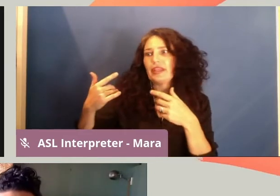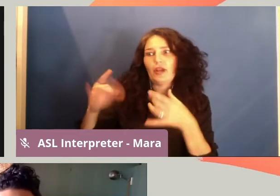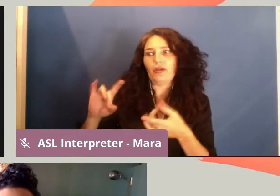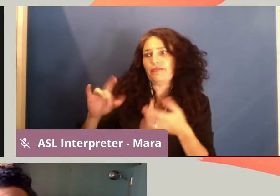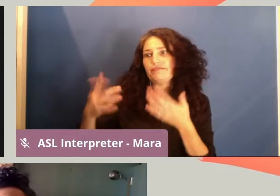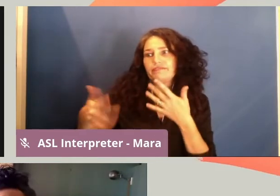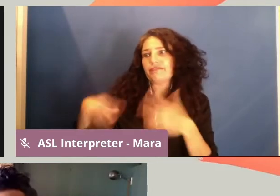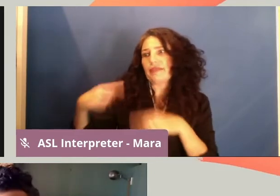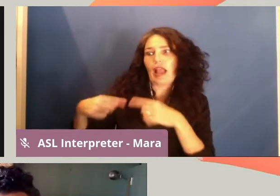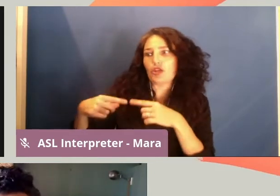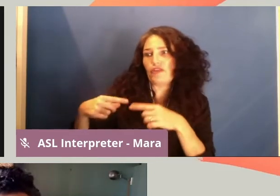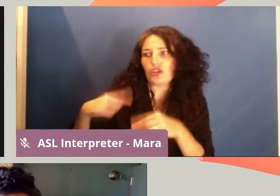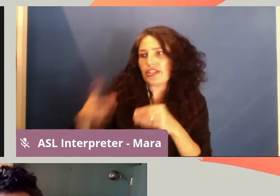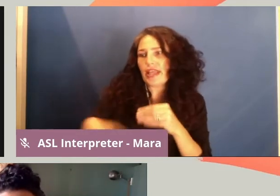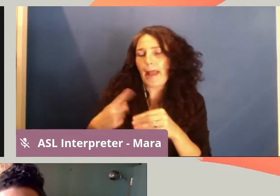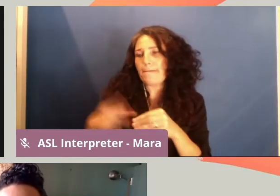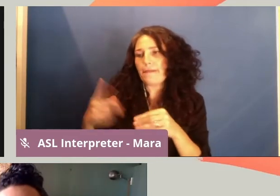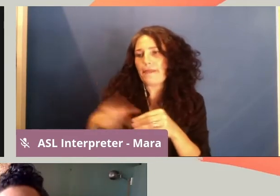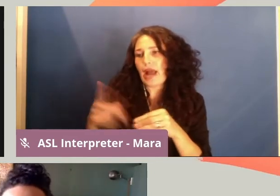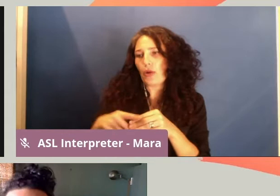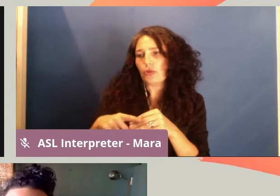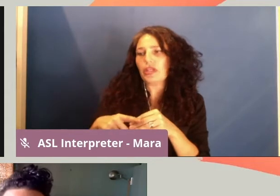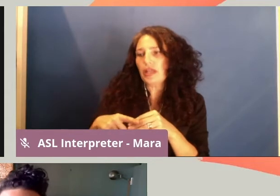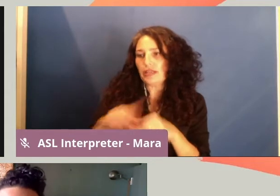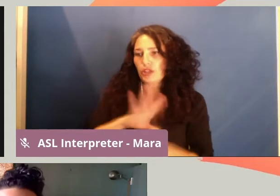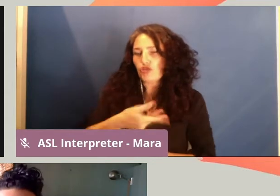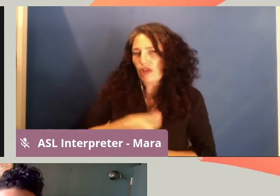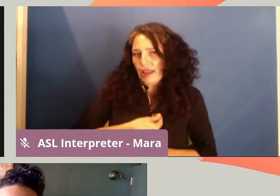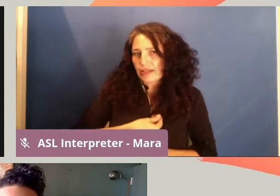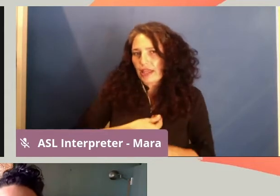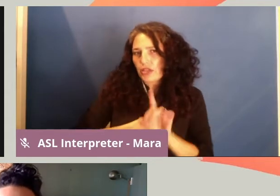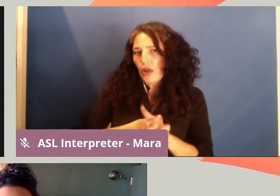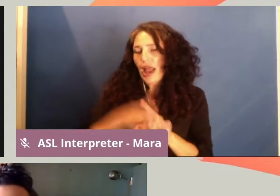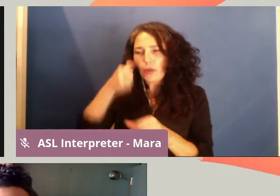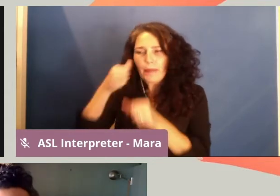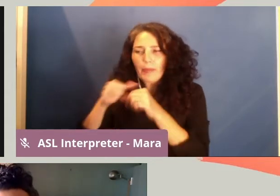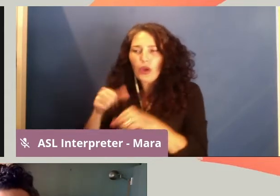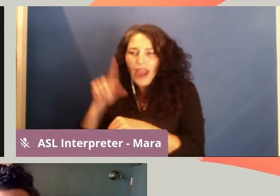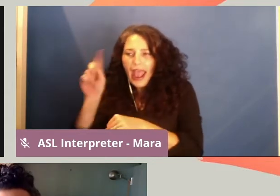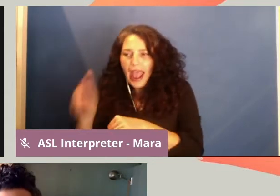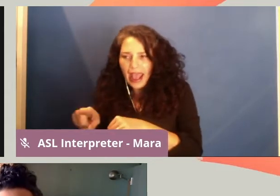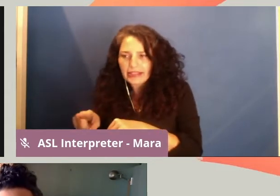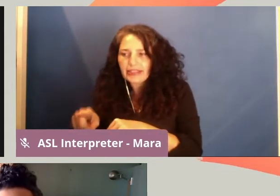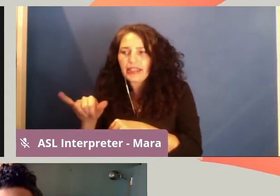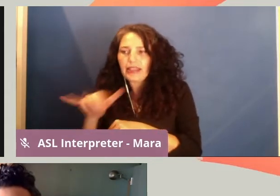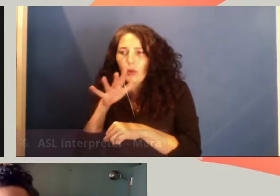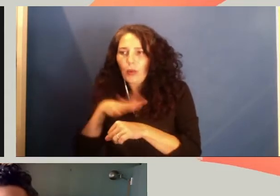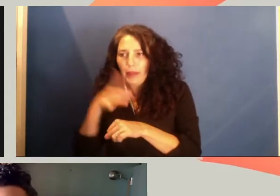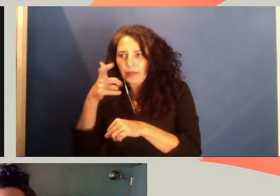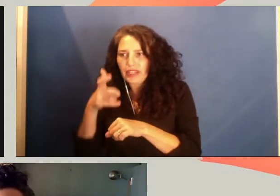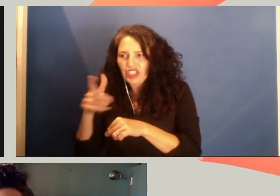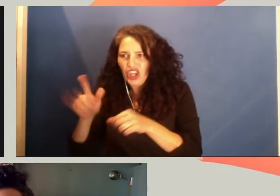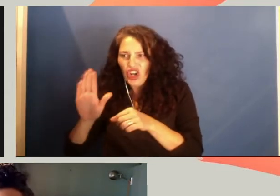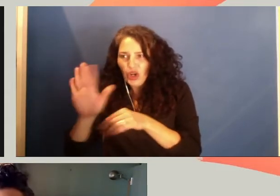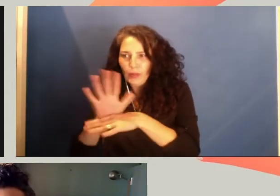about her responsibility, right? Since she knew her film had hurt a critical mass of trans people, I wanted to know